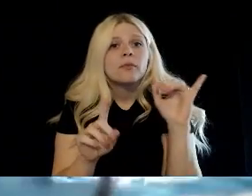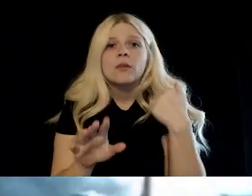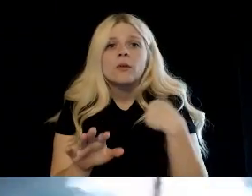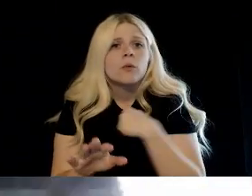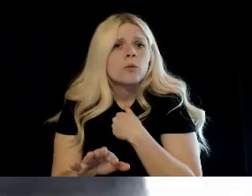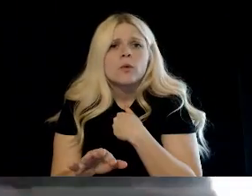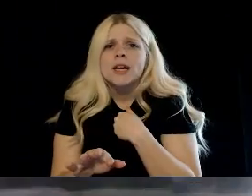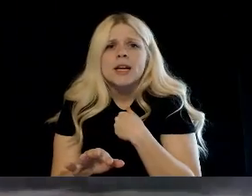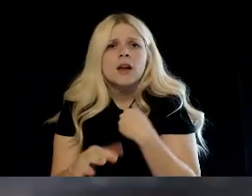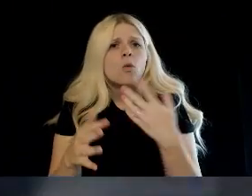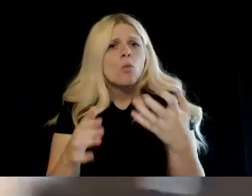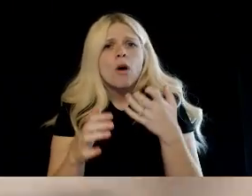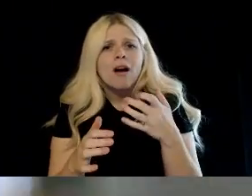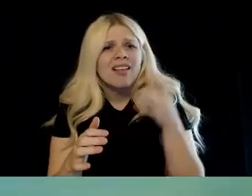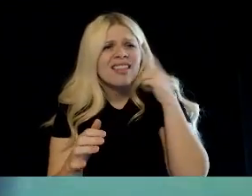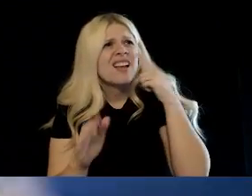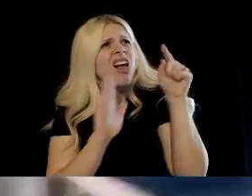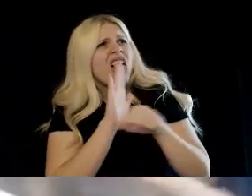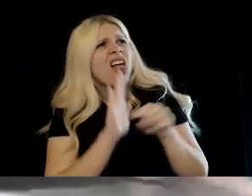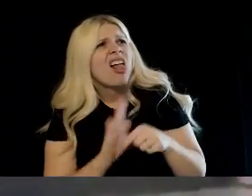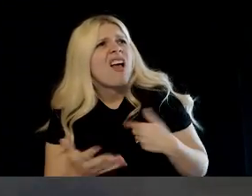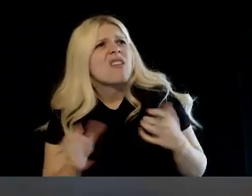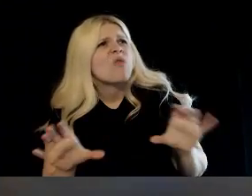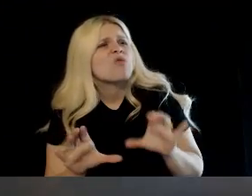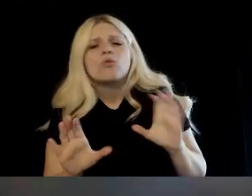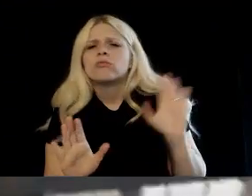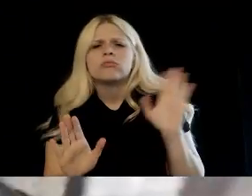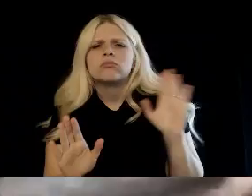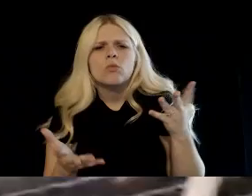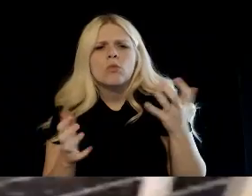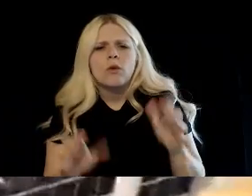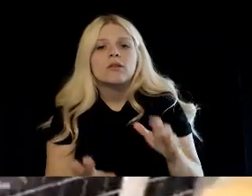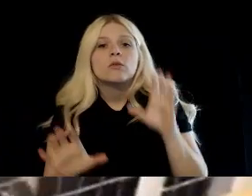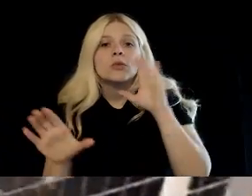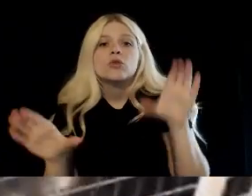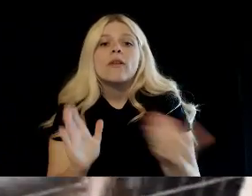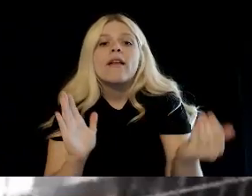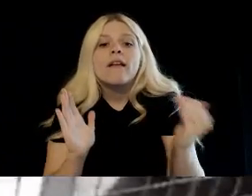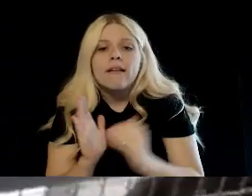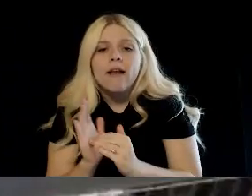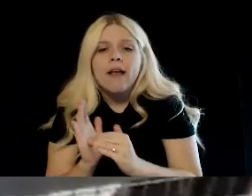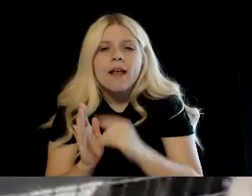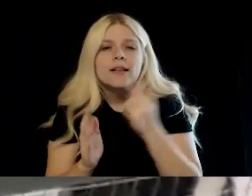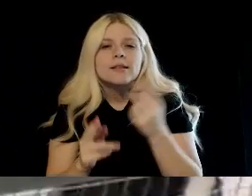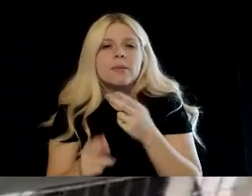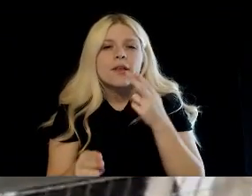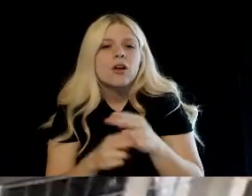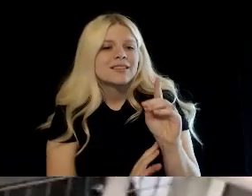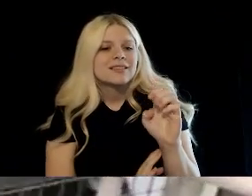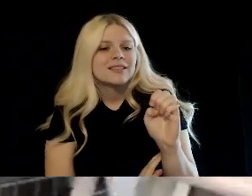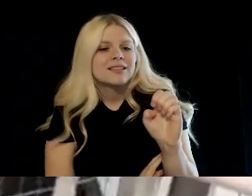all so we're gonna do it again really fast. We call this Desense. So this one is gonna be a lot shorter.